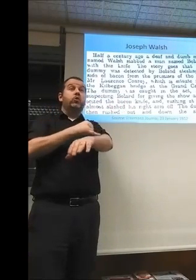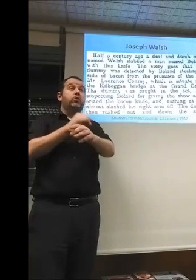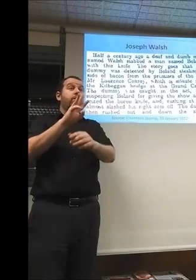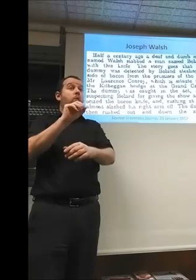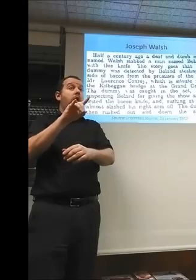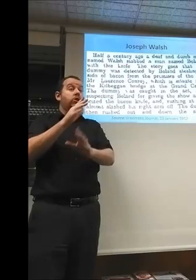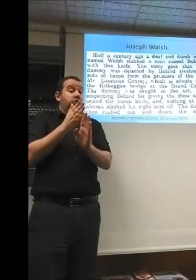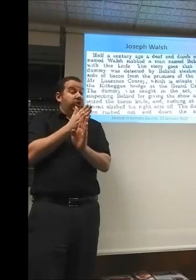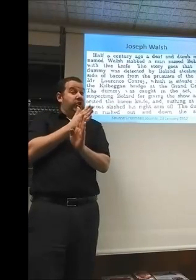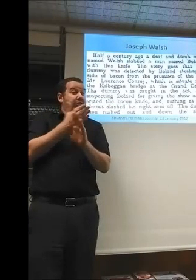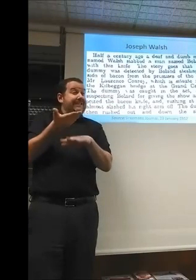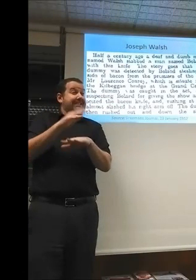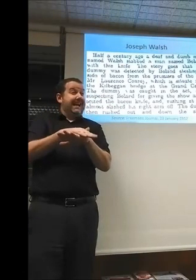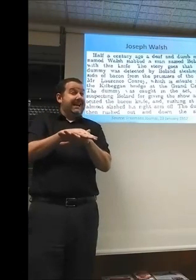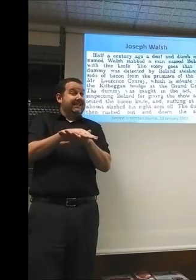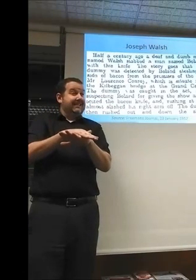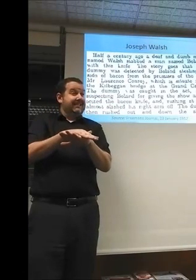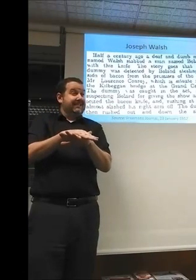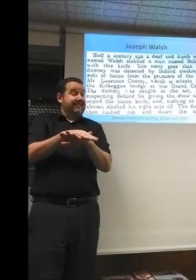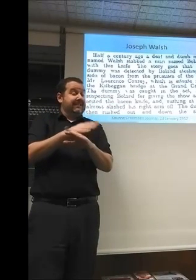and sentenced to three months in prison.